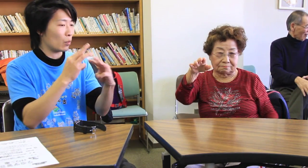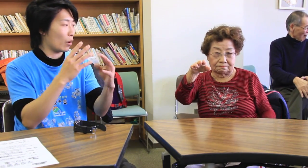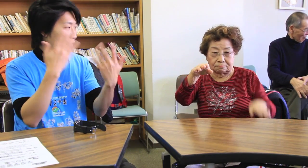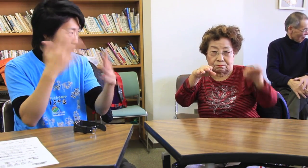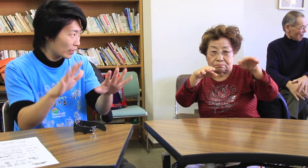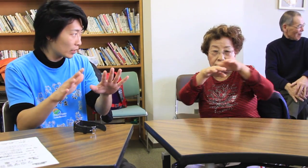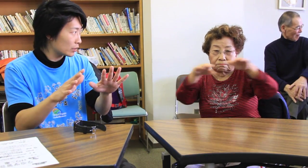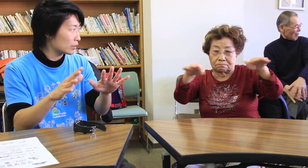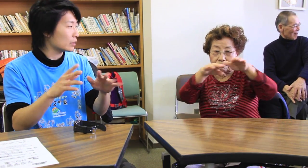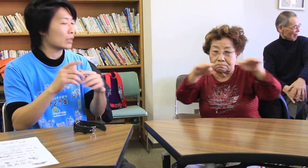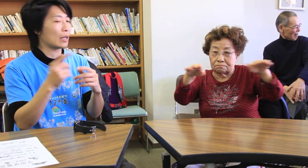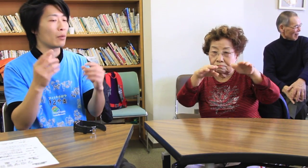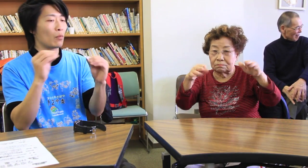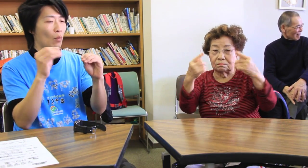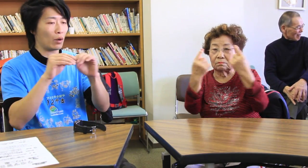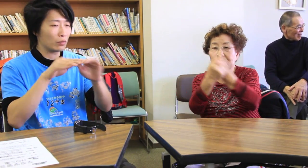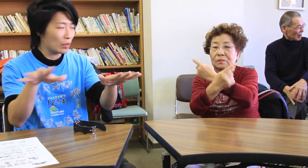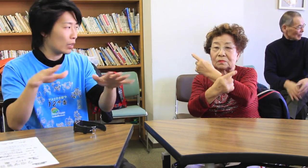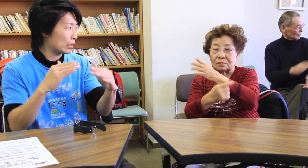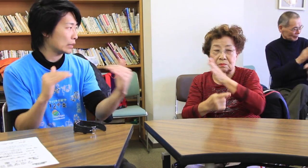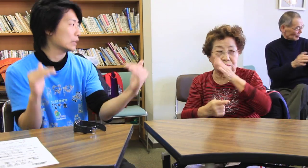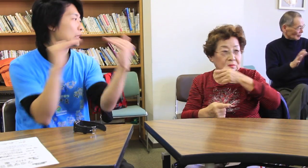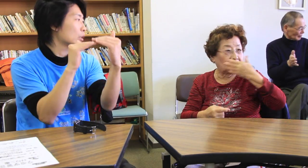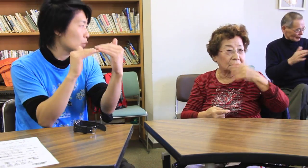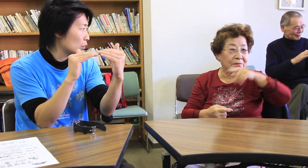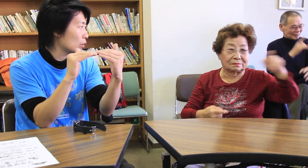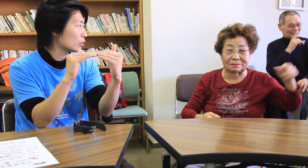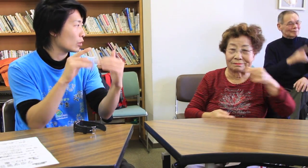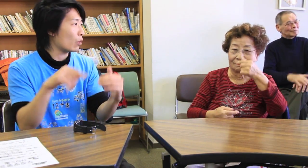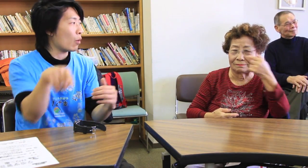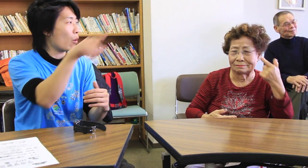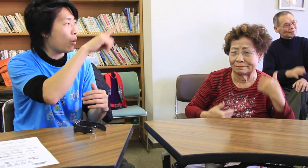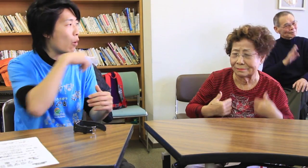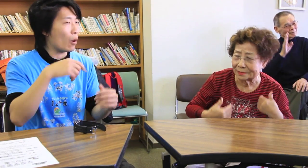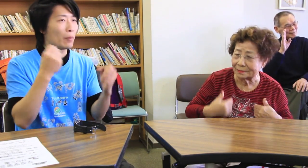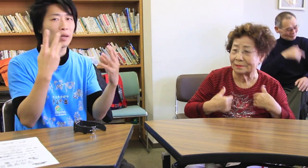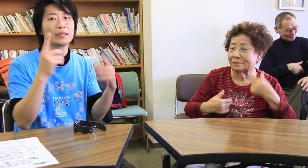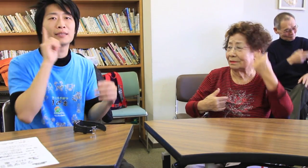This included equal rights for Persons with Disabilities.